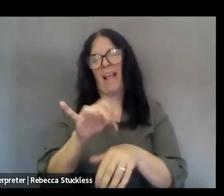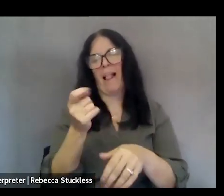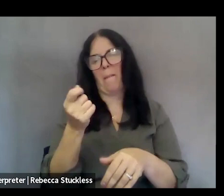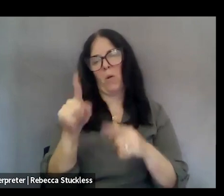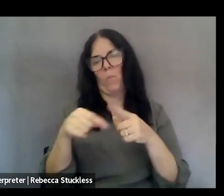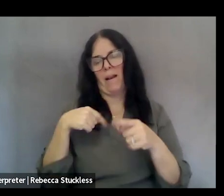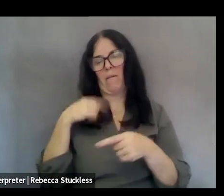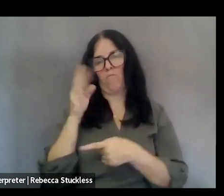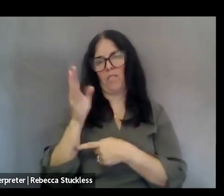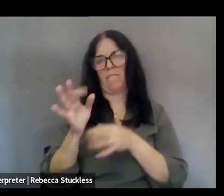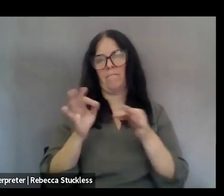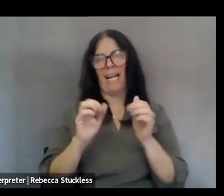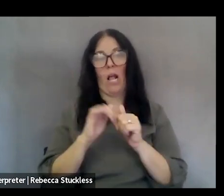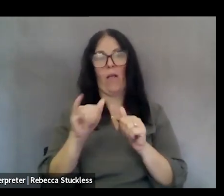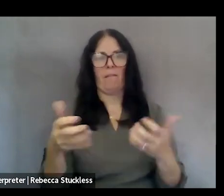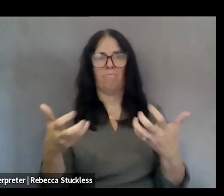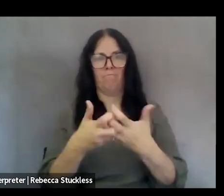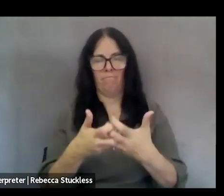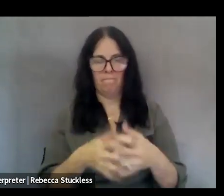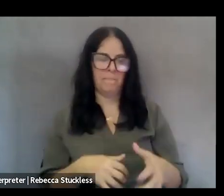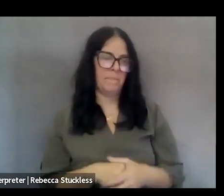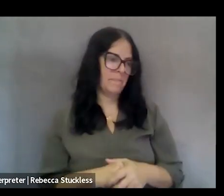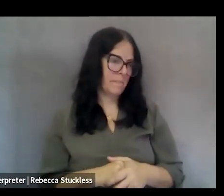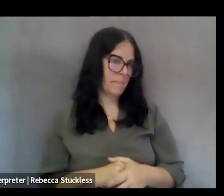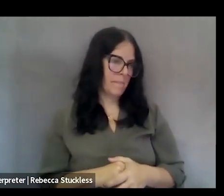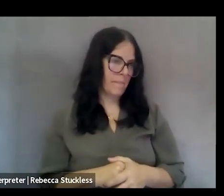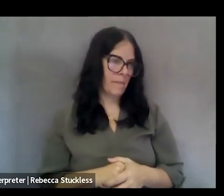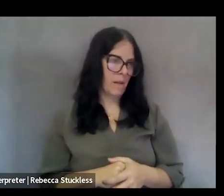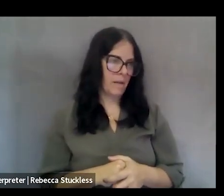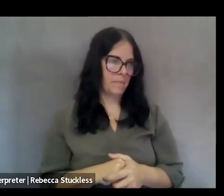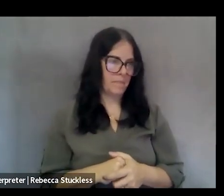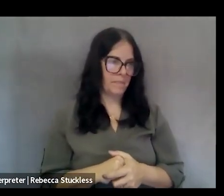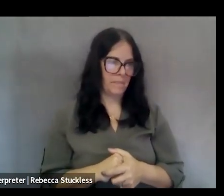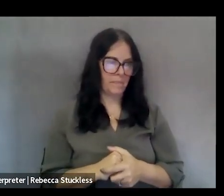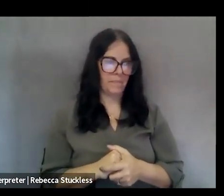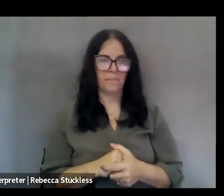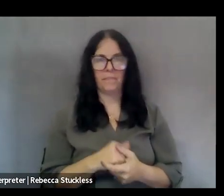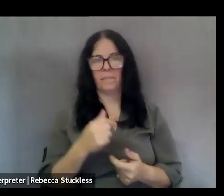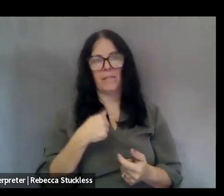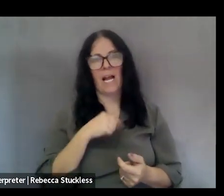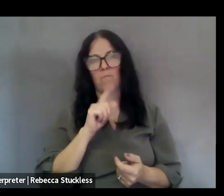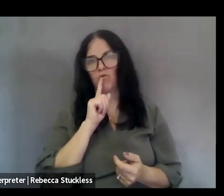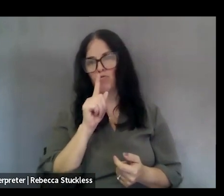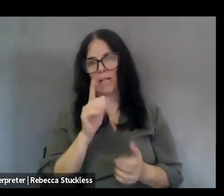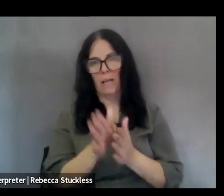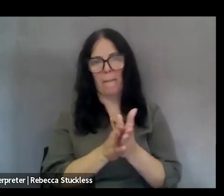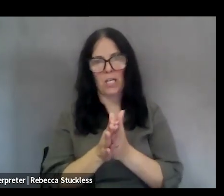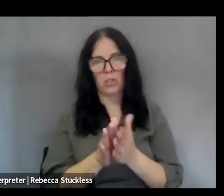how those kind of intermingle but really I'm just passionate about helping people and spreading